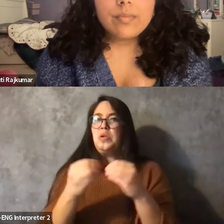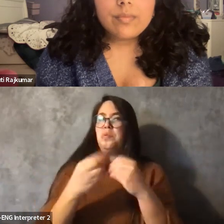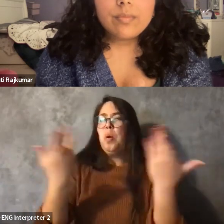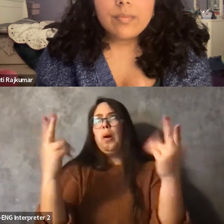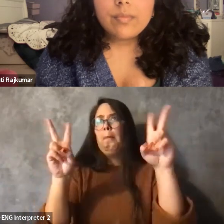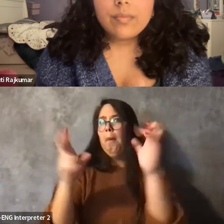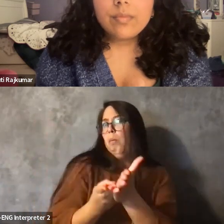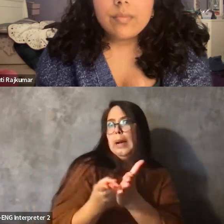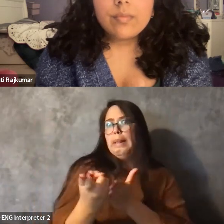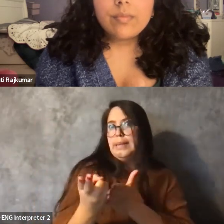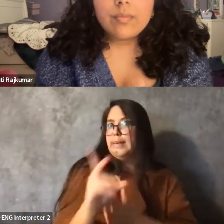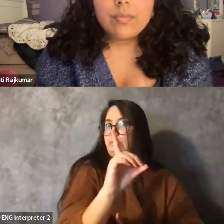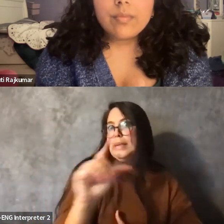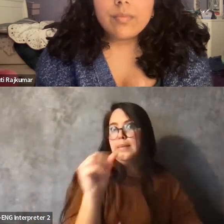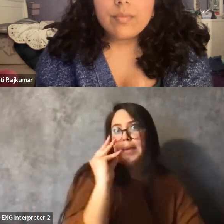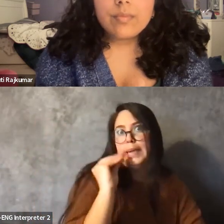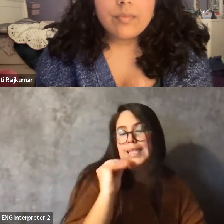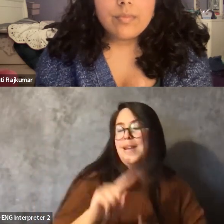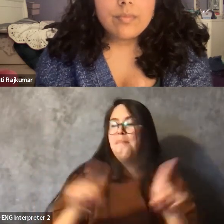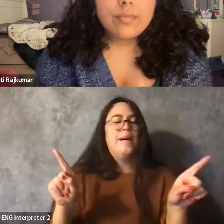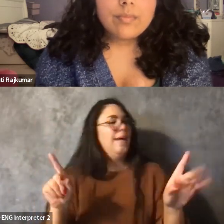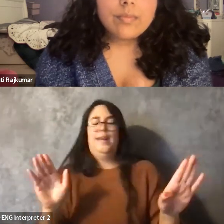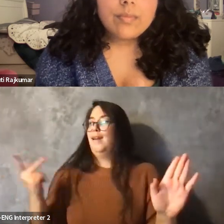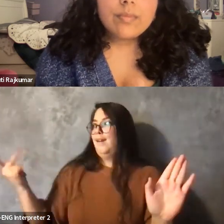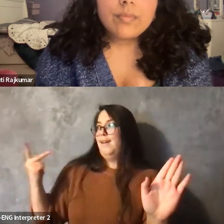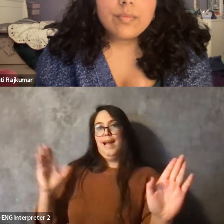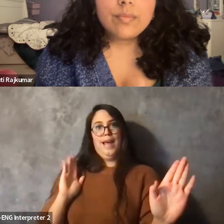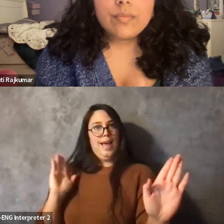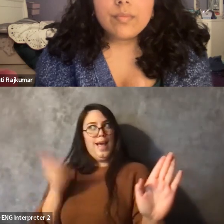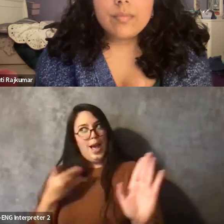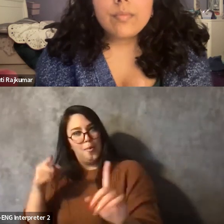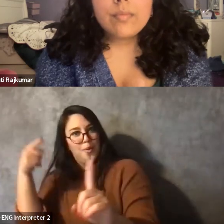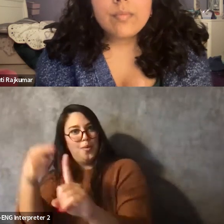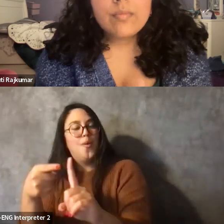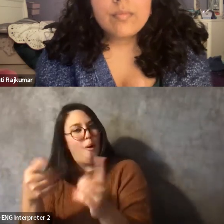to write a happy book just staring a protagonist with a disability,